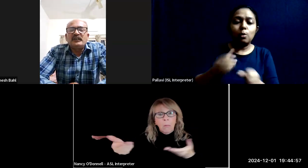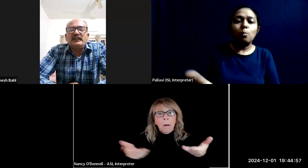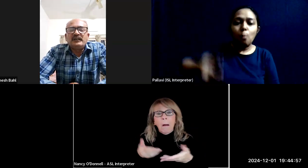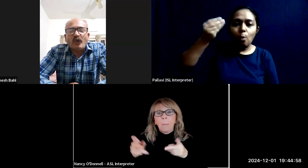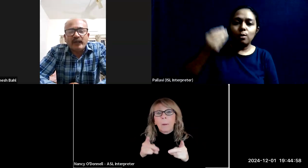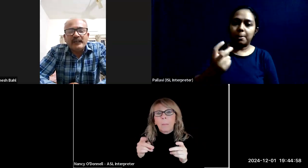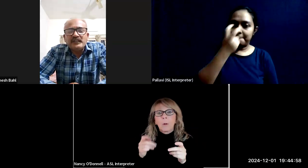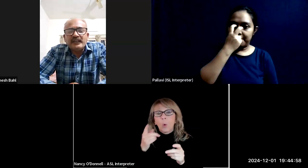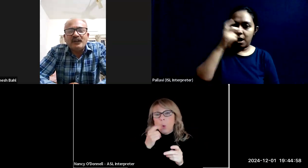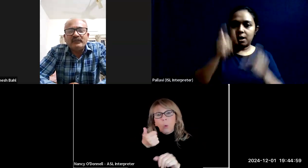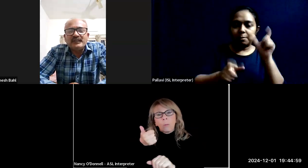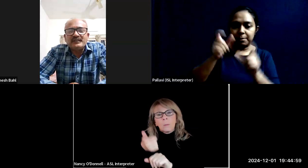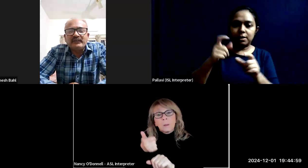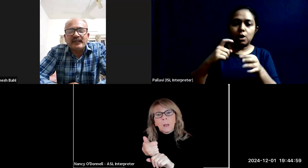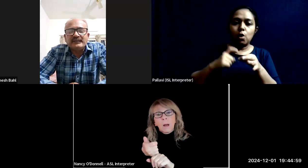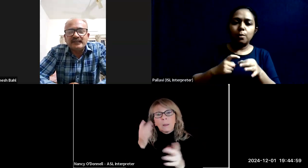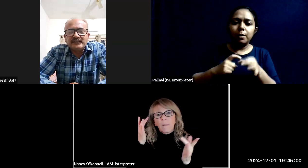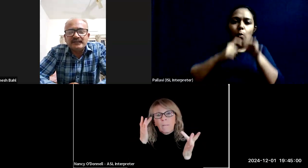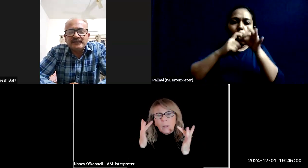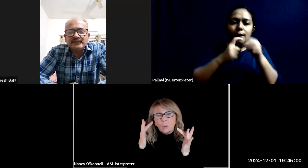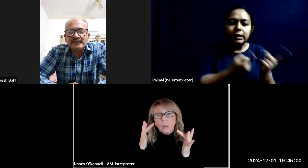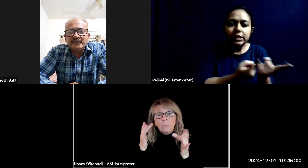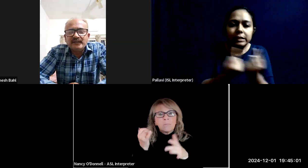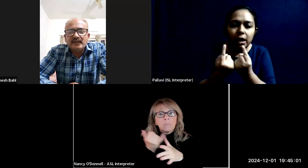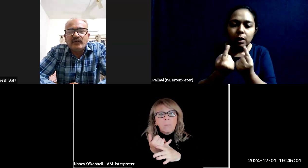for the quality checking of these devices,